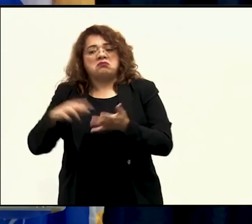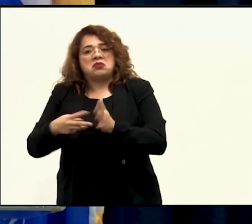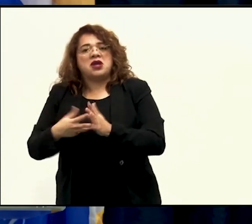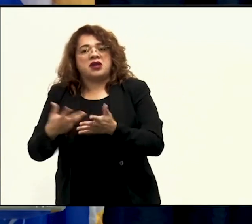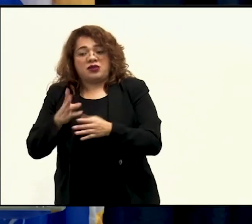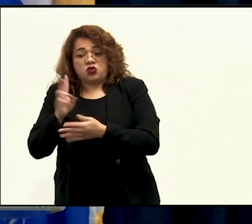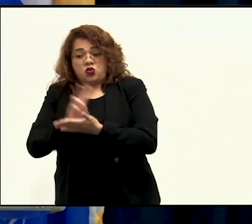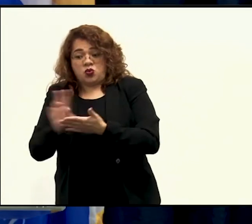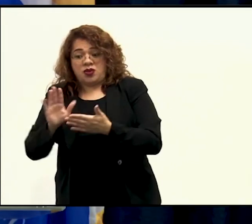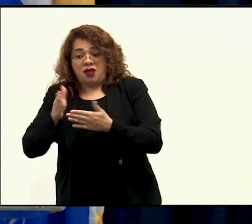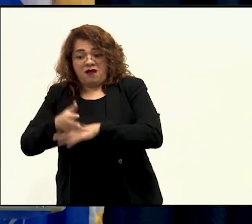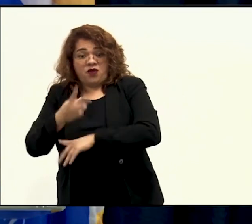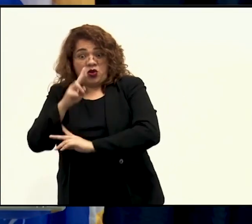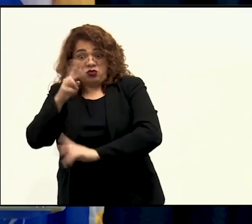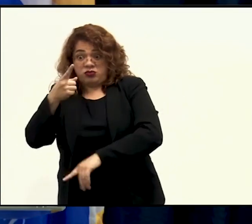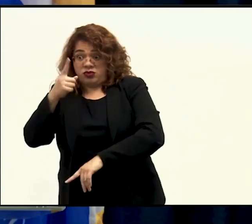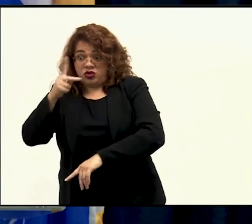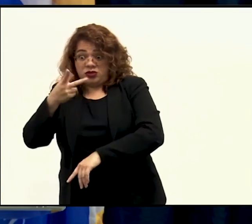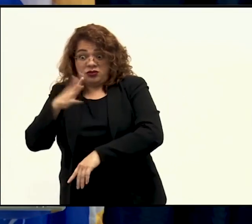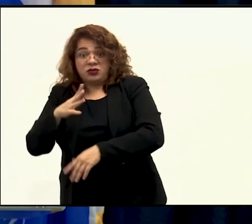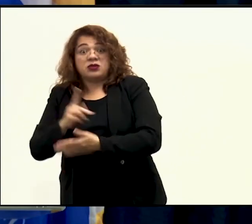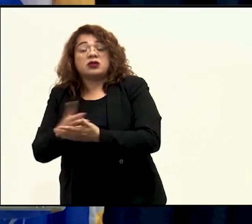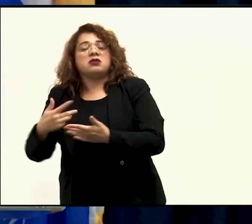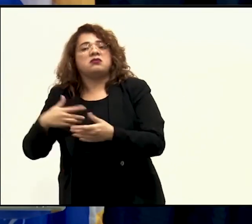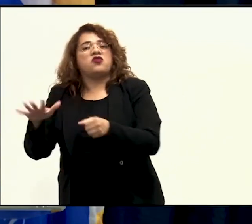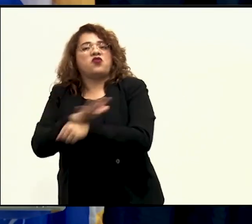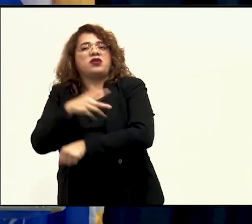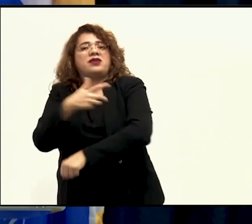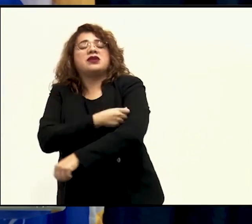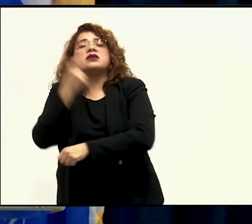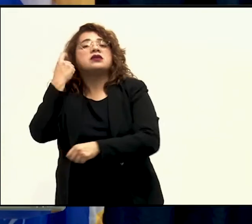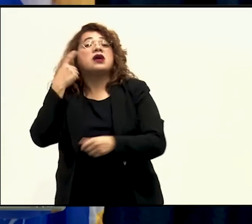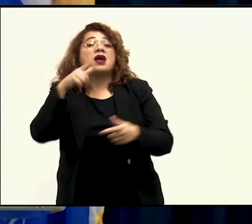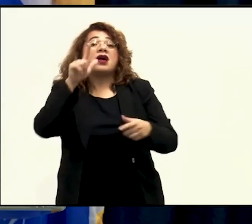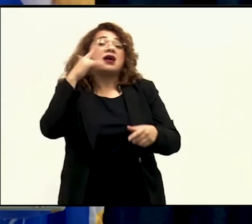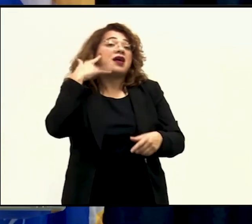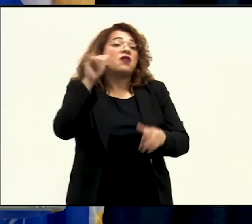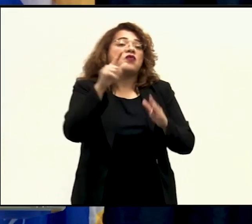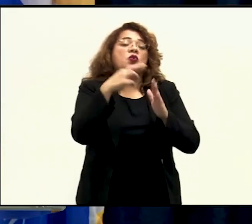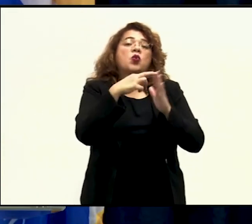in crowded indoor or outdoor public settings regardless of vaccination status.